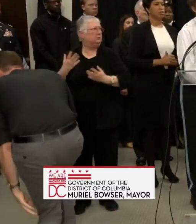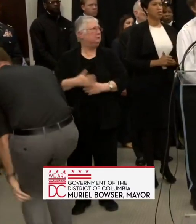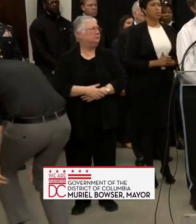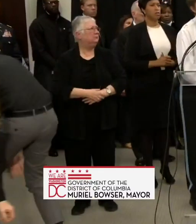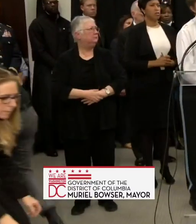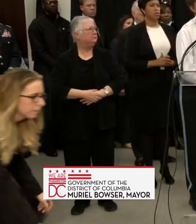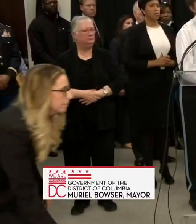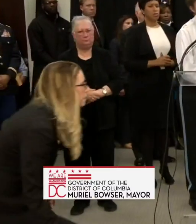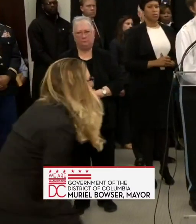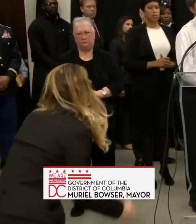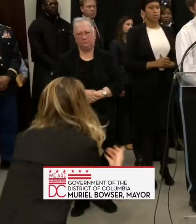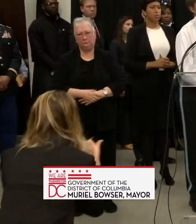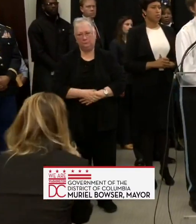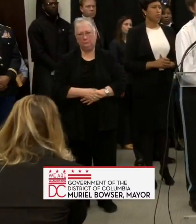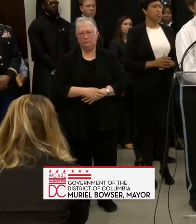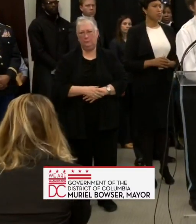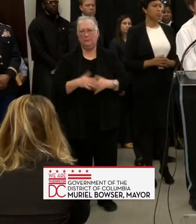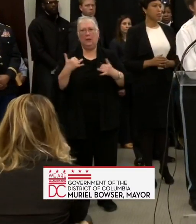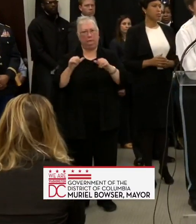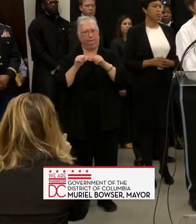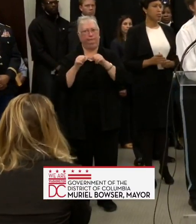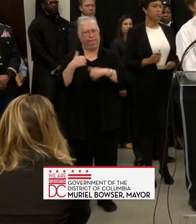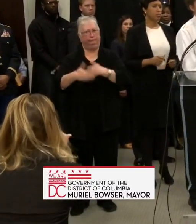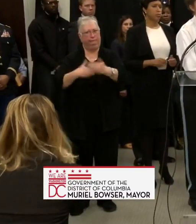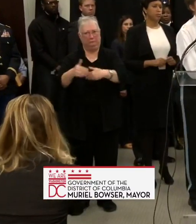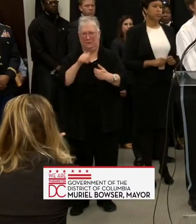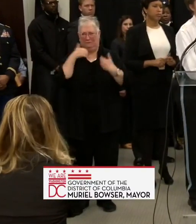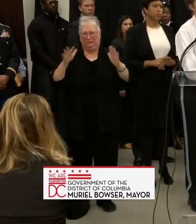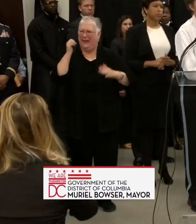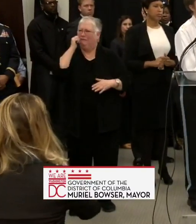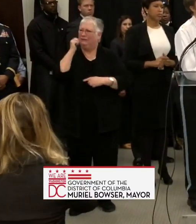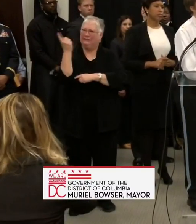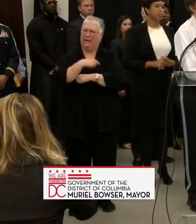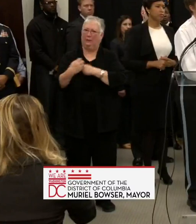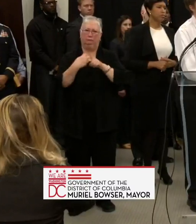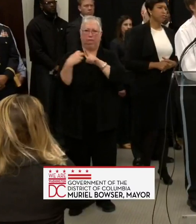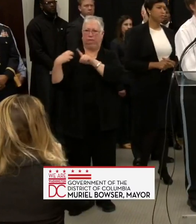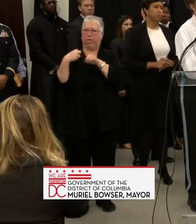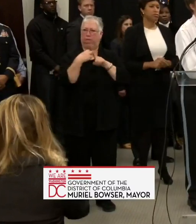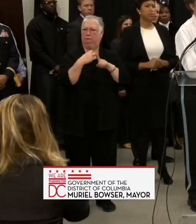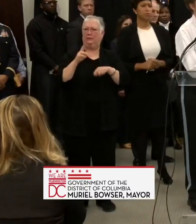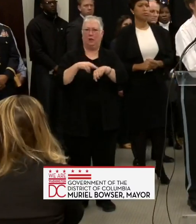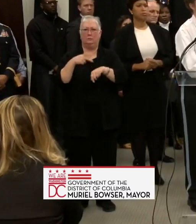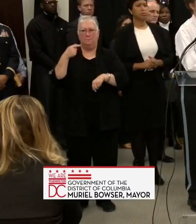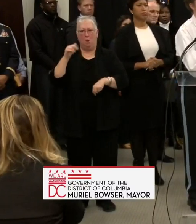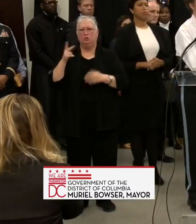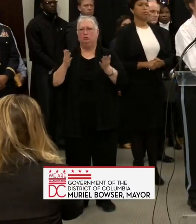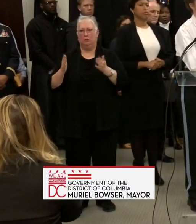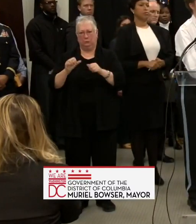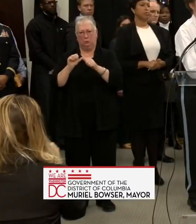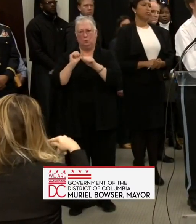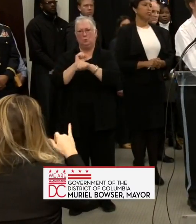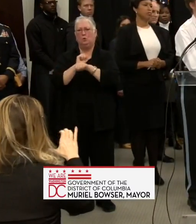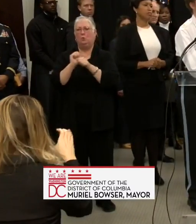ONGOING PROCESS ON A DAILY BASIS AS OUR NATIONAL PARKS SERVICE PARTNERS ARE WORKING WITH THE PIC TO GET THE PIC TO GIVE THEM